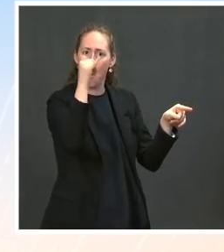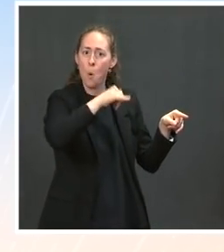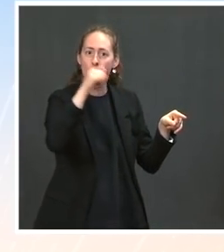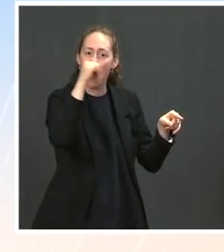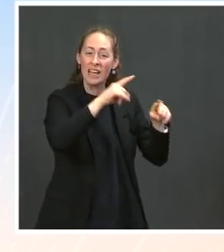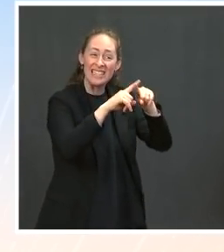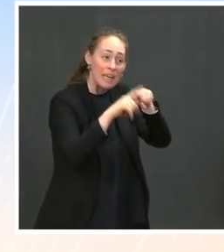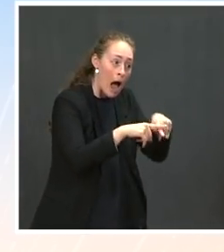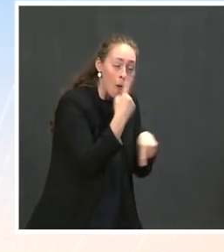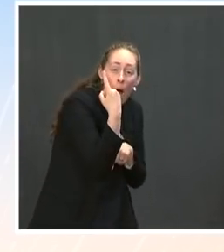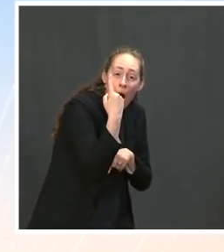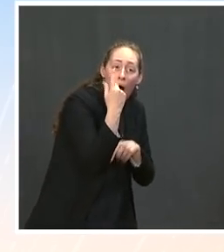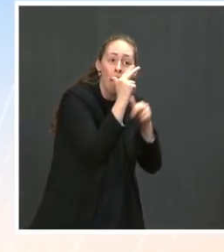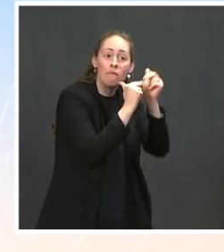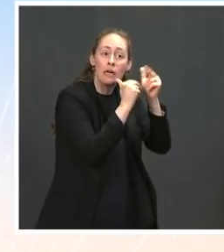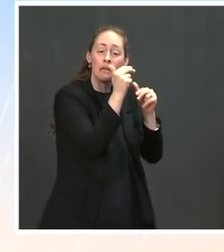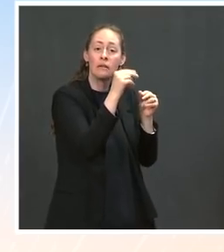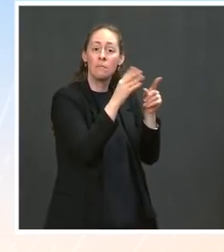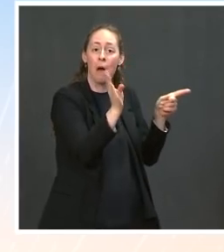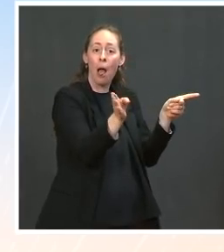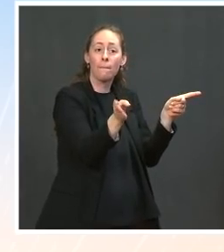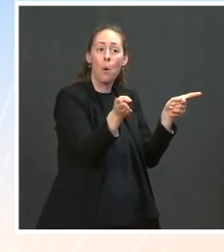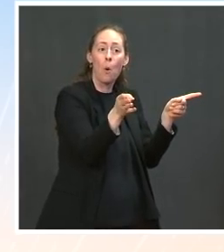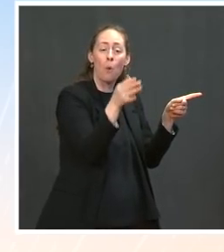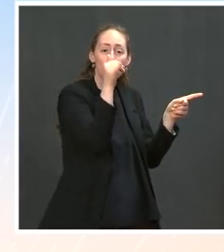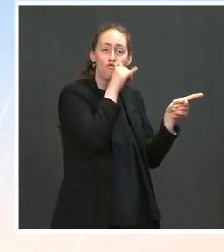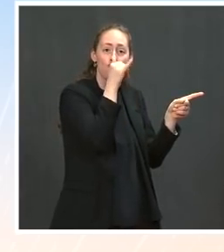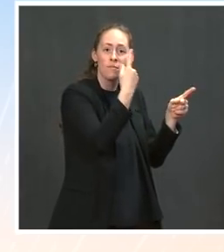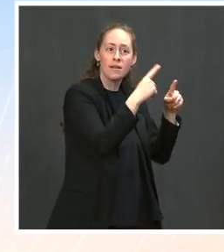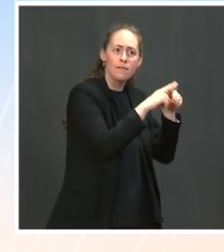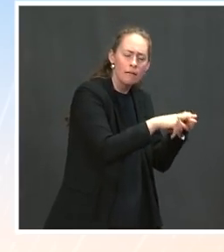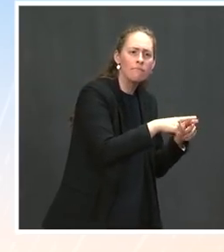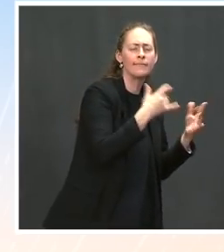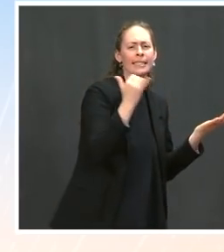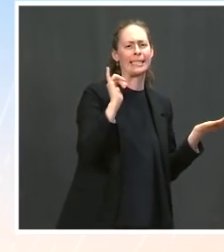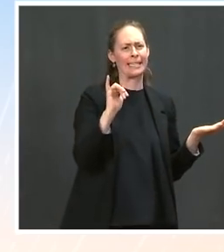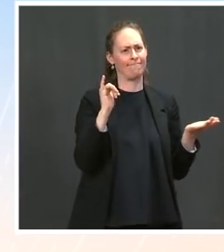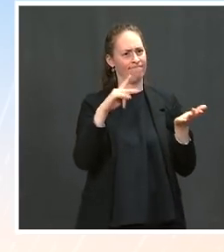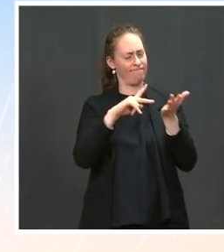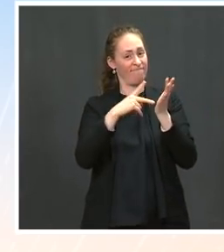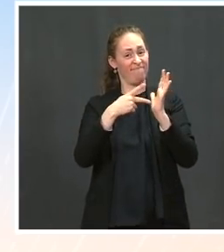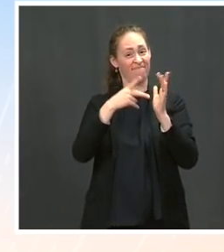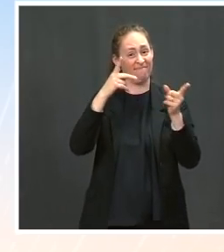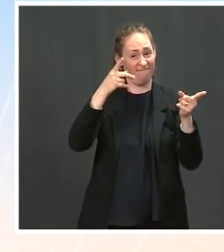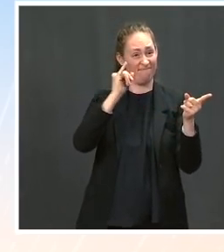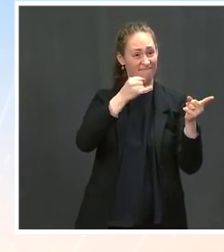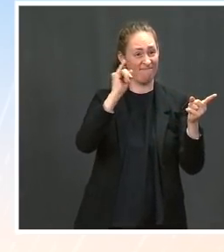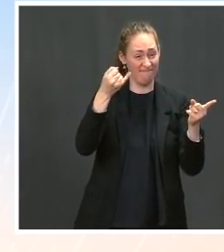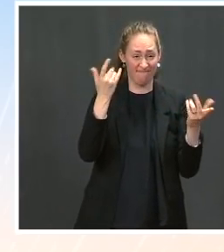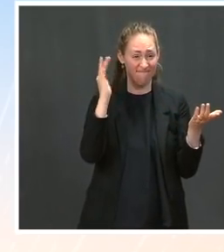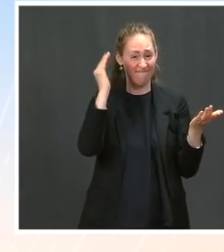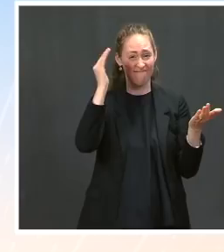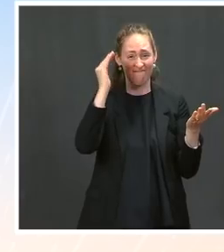J&J is now no longer citing its goal of delivering 100 million doses by the end of June. They're saying they'll deliver 100 million,